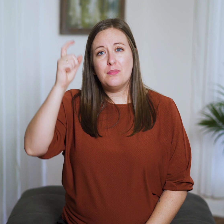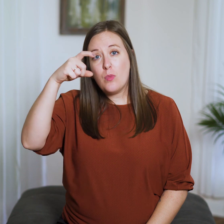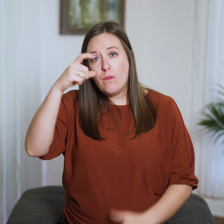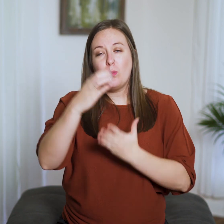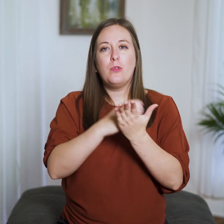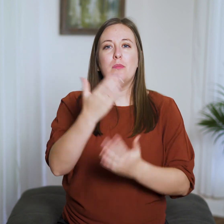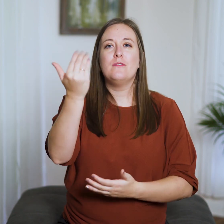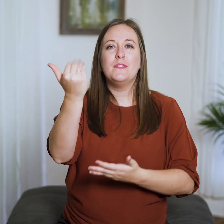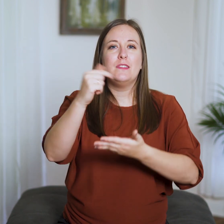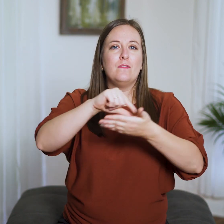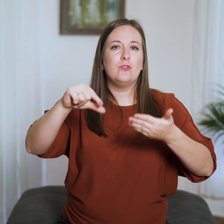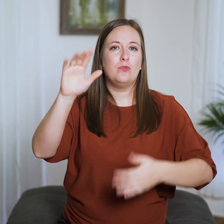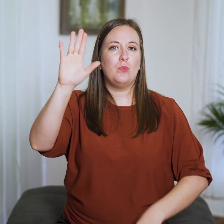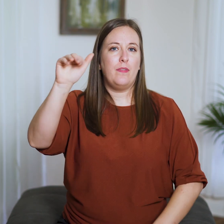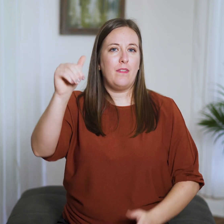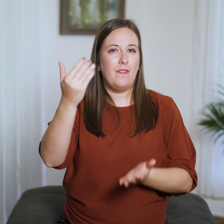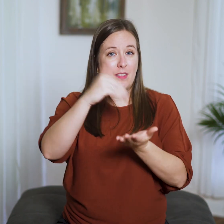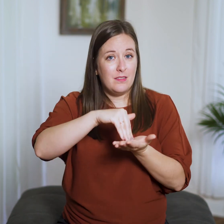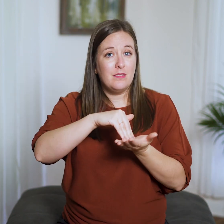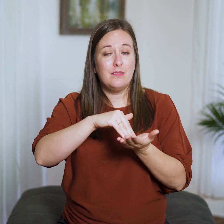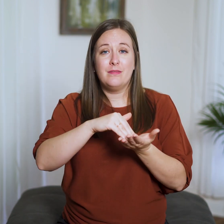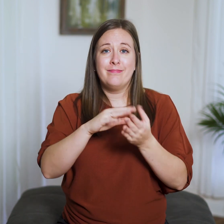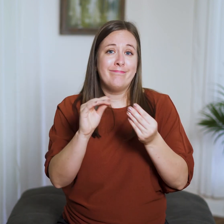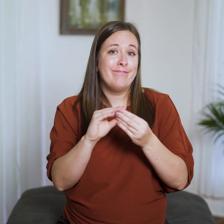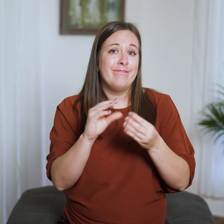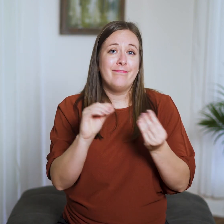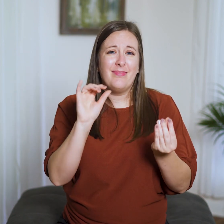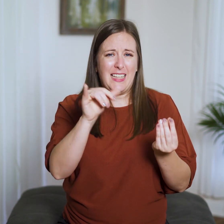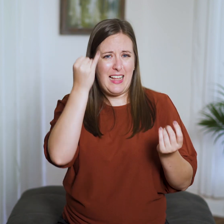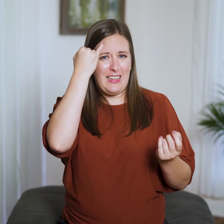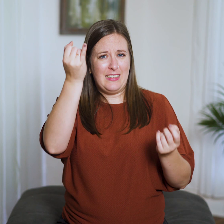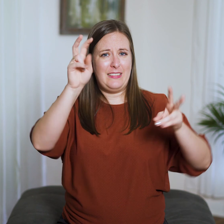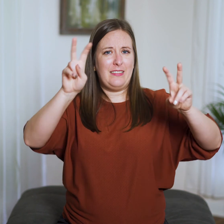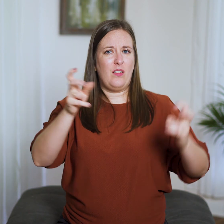Proverbs 15:25 reiterates this idea: